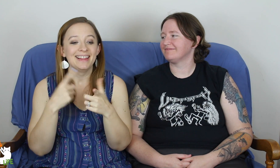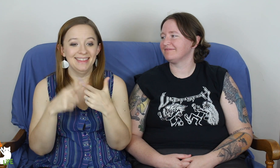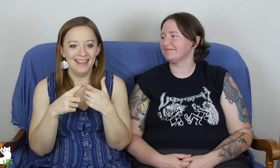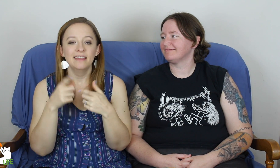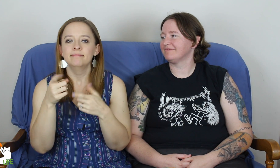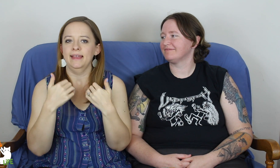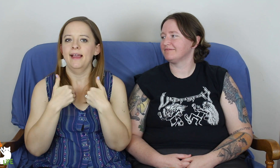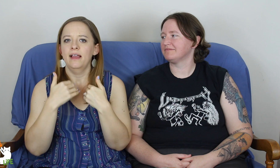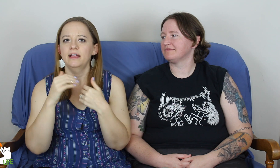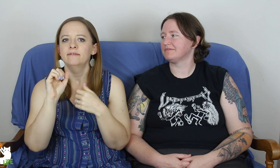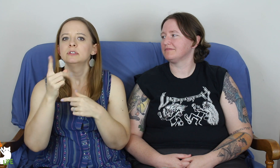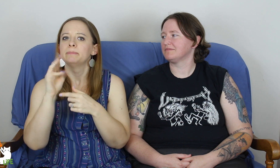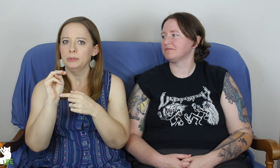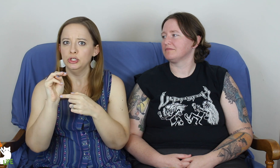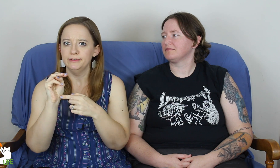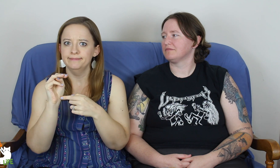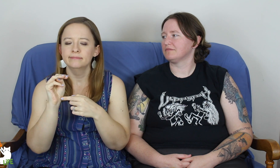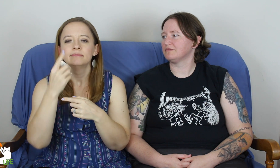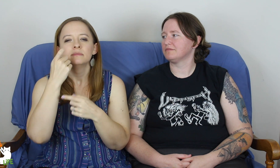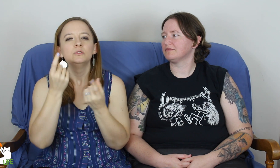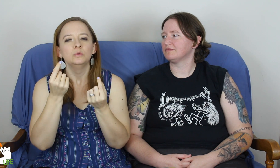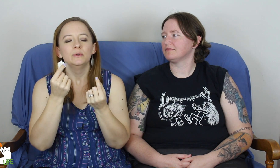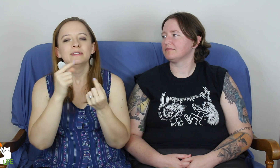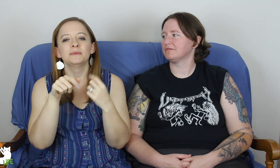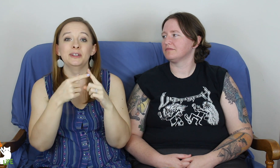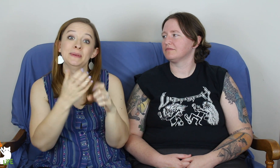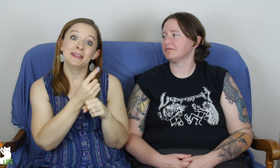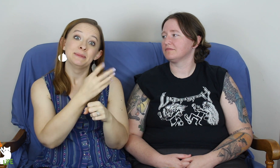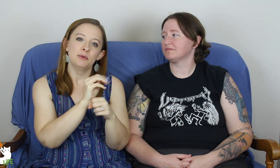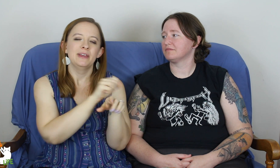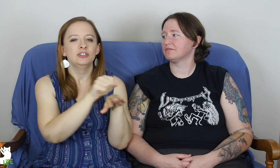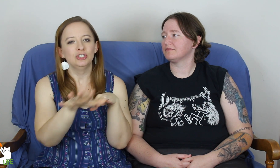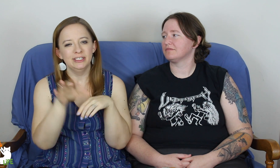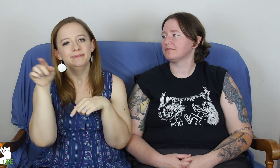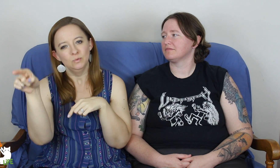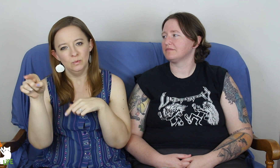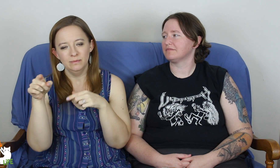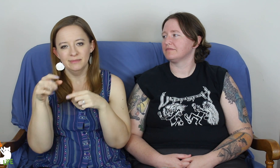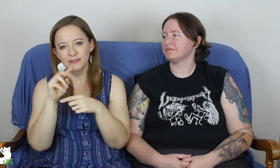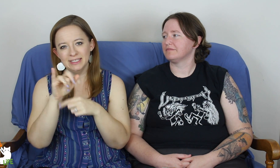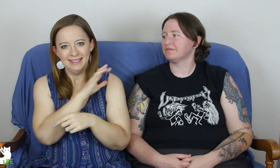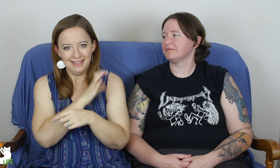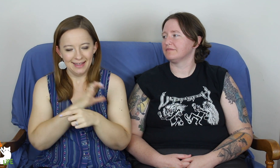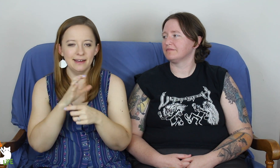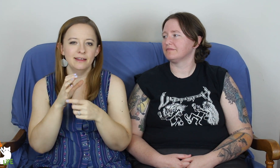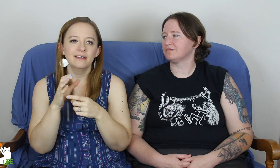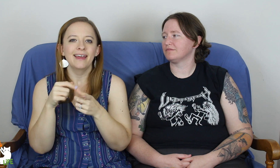Then they have the sperm, which what you do... well you have the sperm shipped to the clinic.